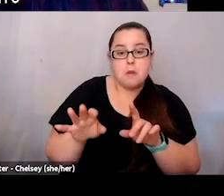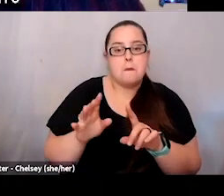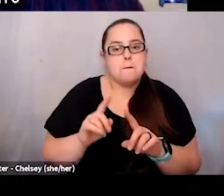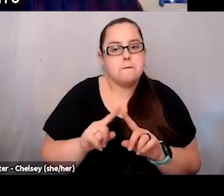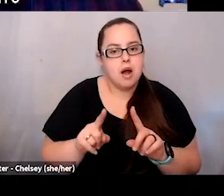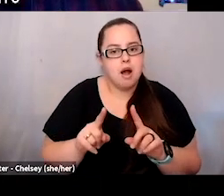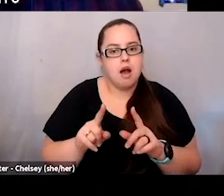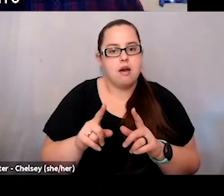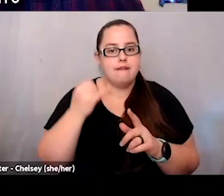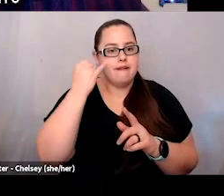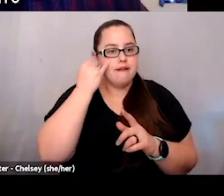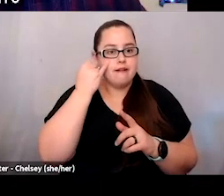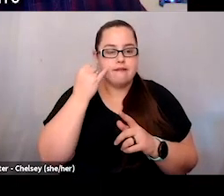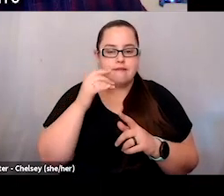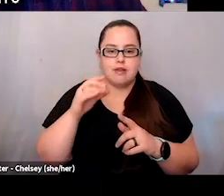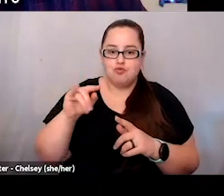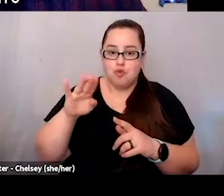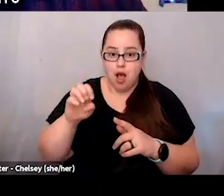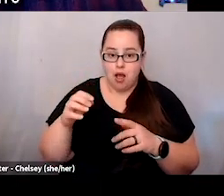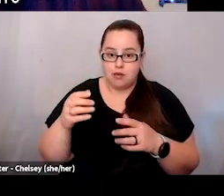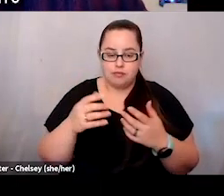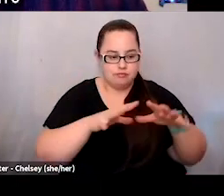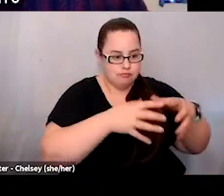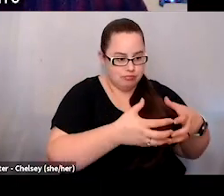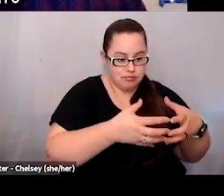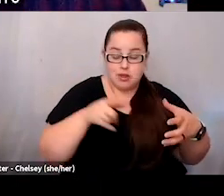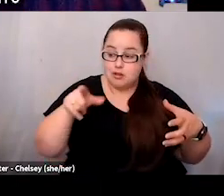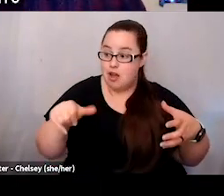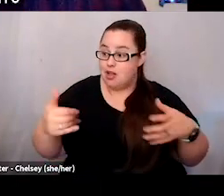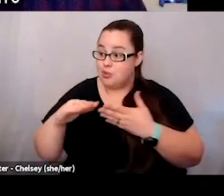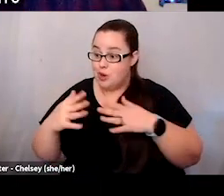that would be located to another community might speak a language that was mutually